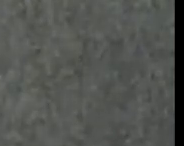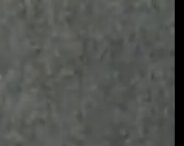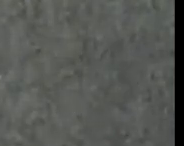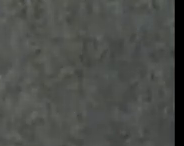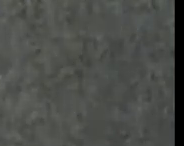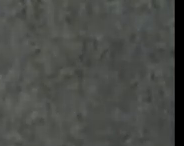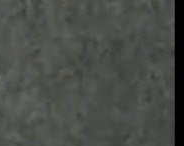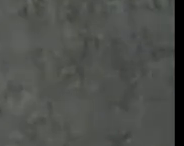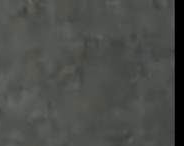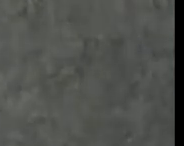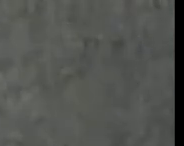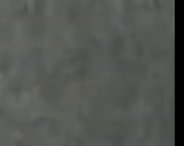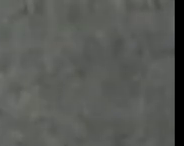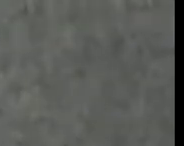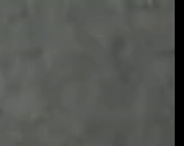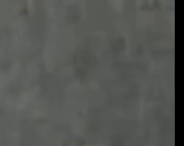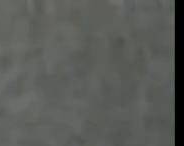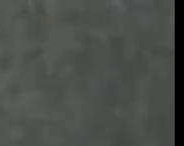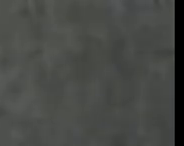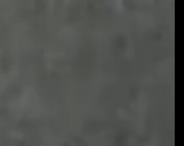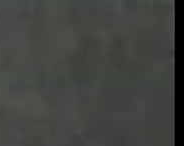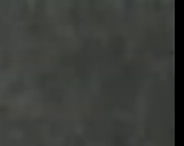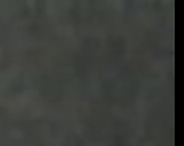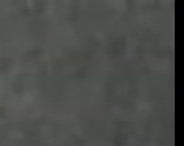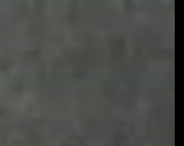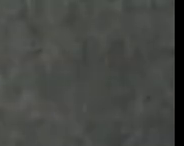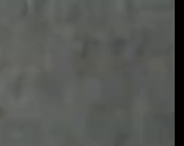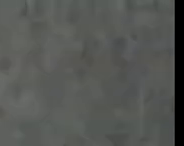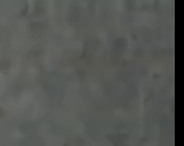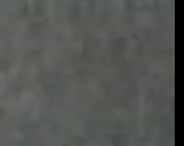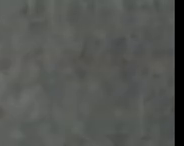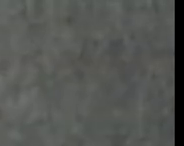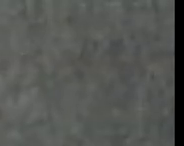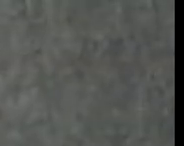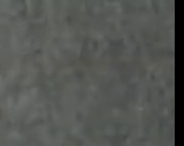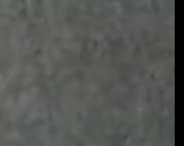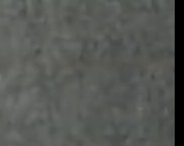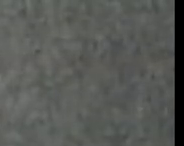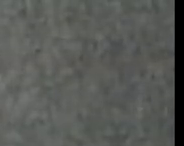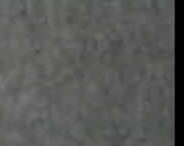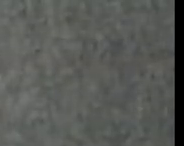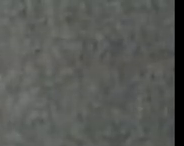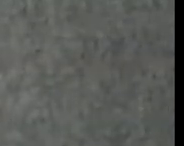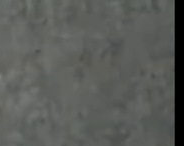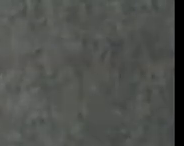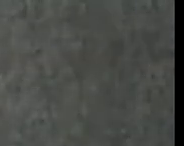So this is really great. Information for all counselors to know. And then Mark is asking about the best passes separately.